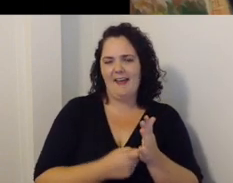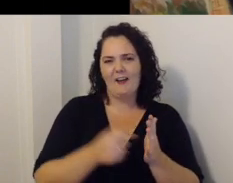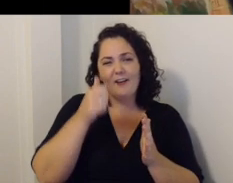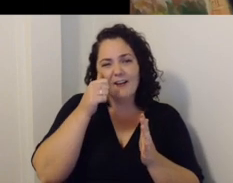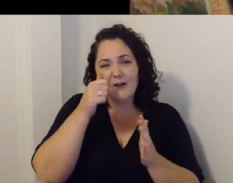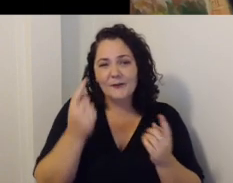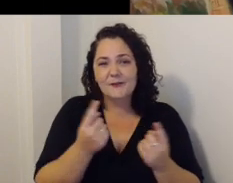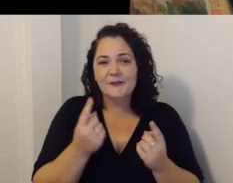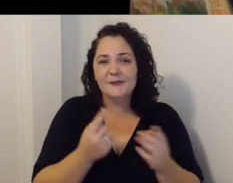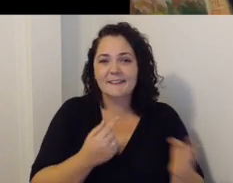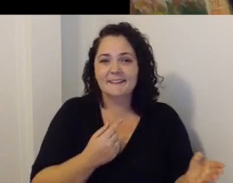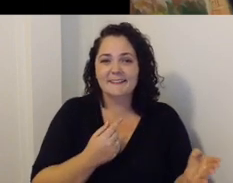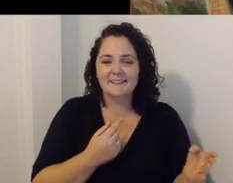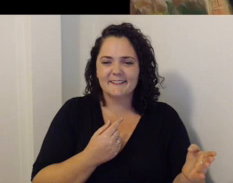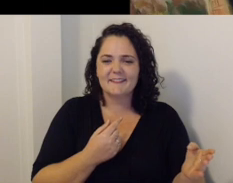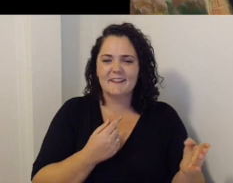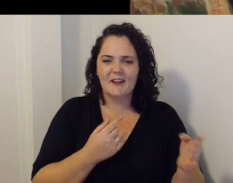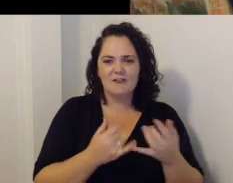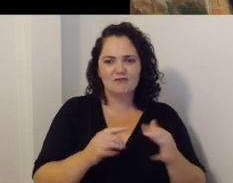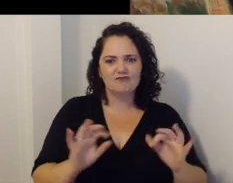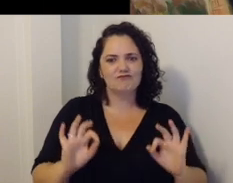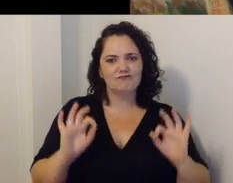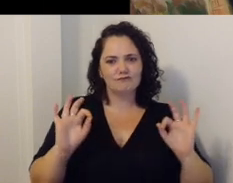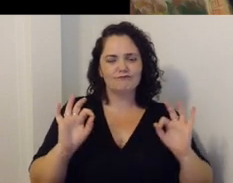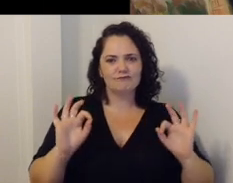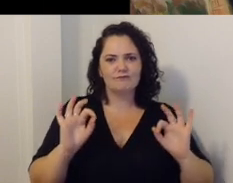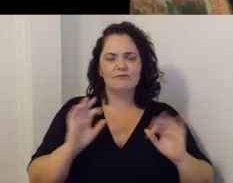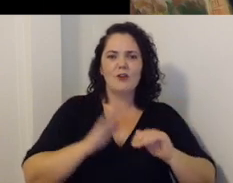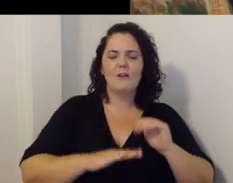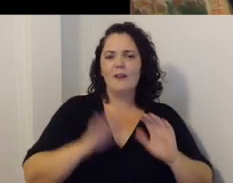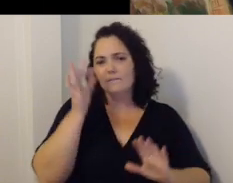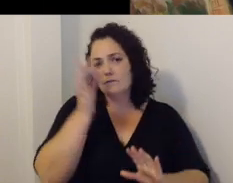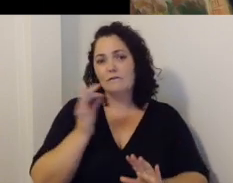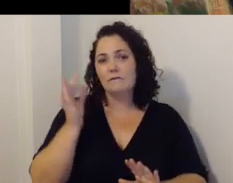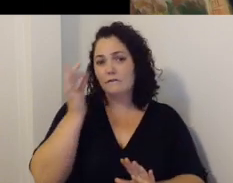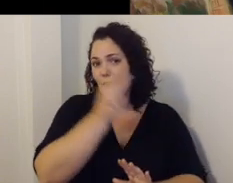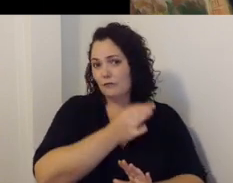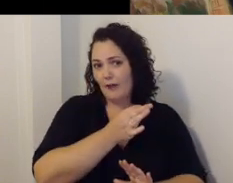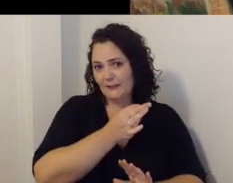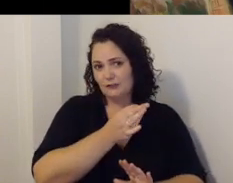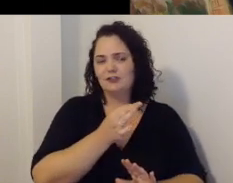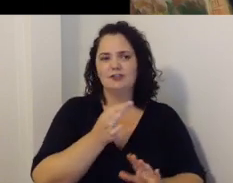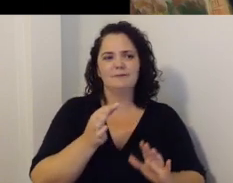you would know Renoir is uh as a sort of icon of the the French Impressionist movement and this is